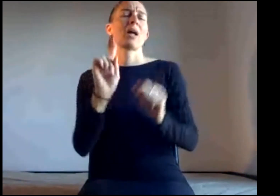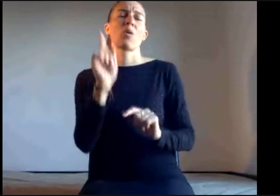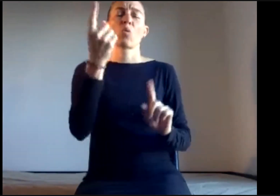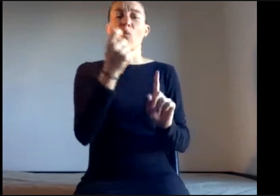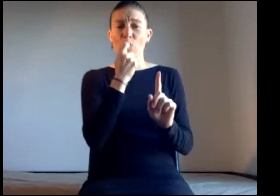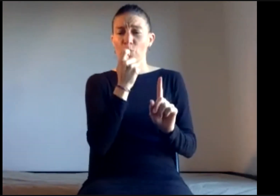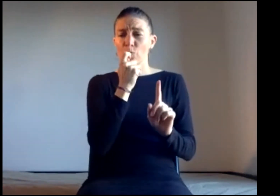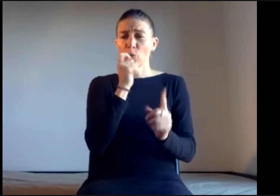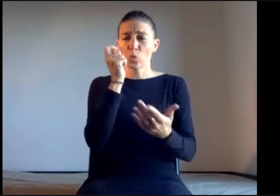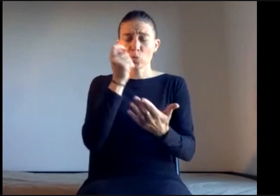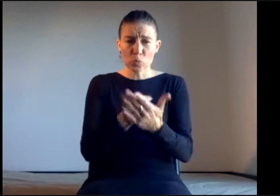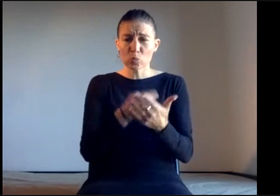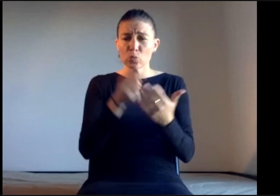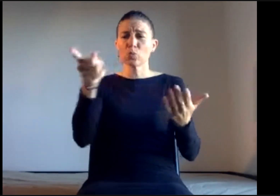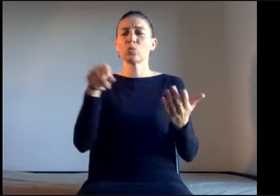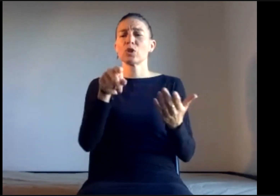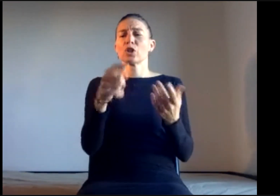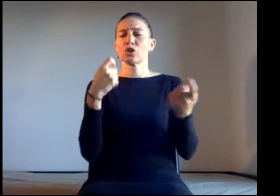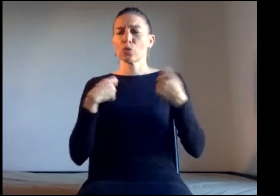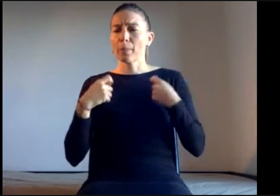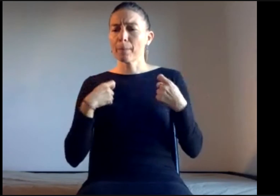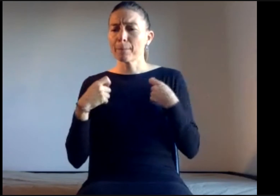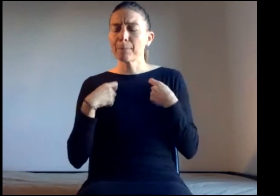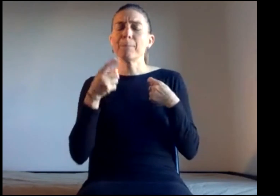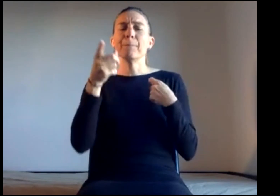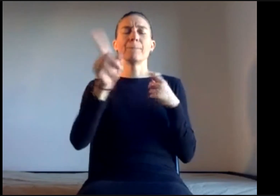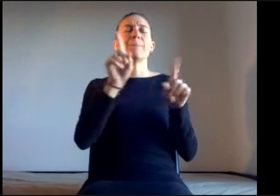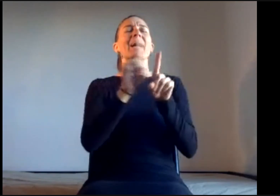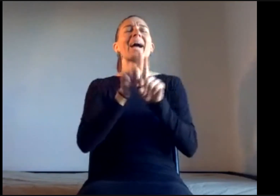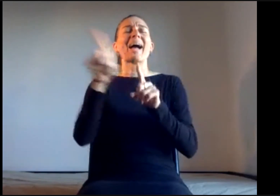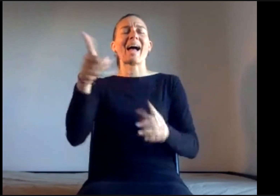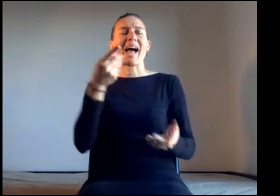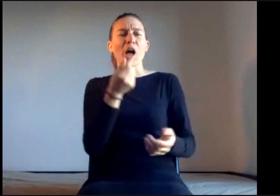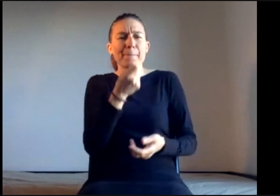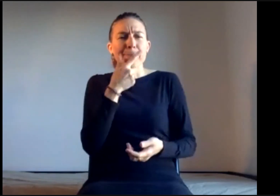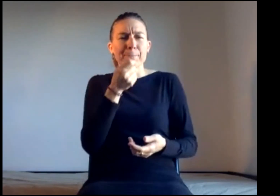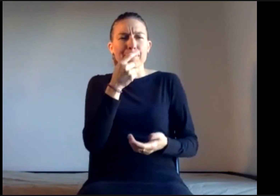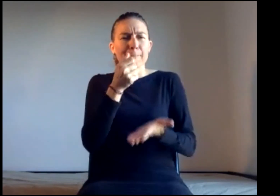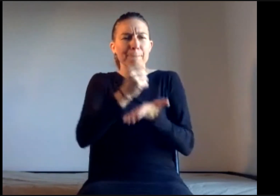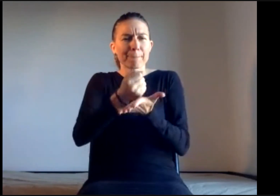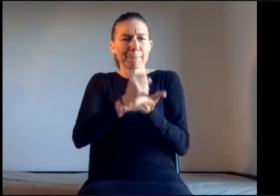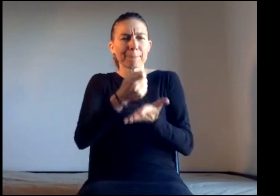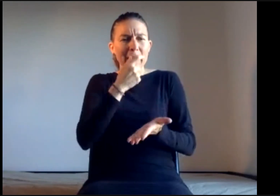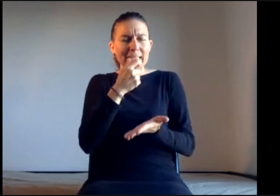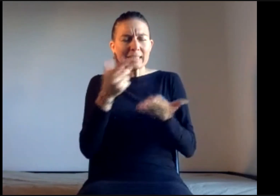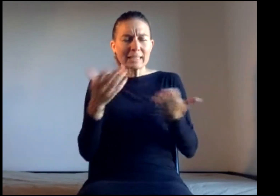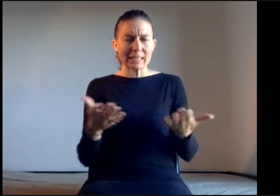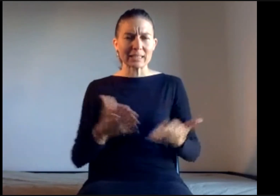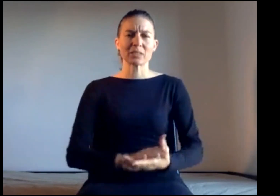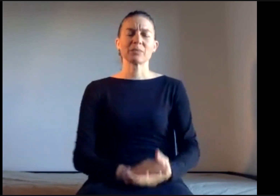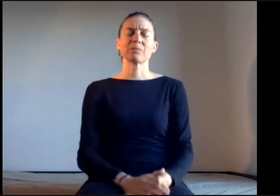and shops selling medical devices. Visits to social care facilities and in hospital have been prohibited.